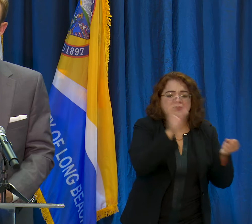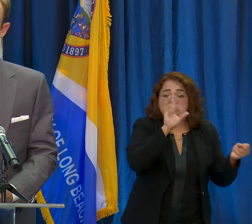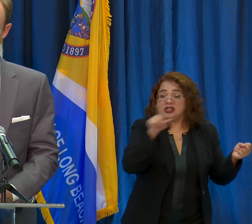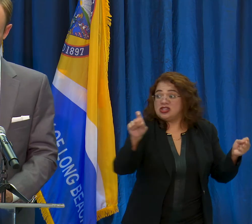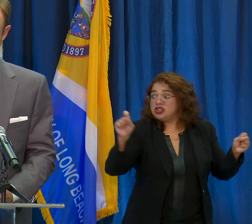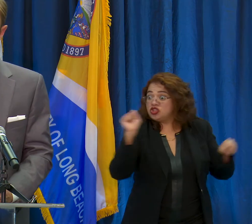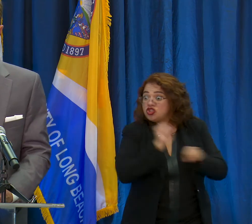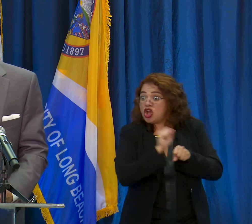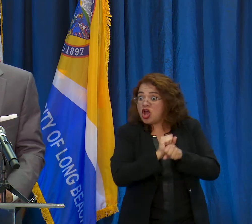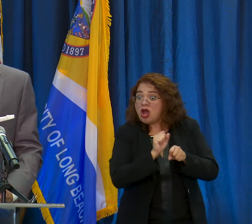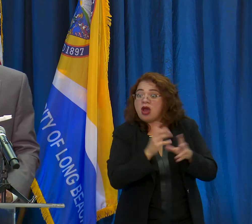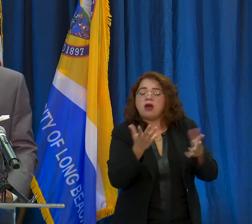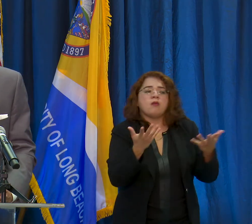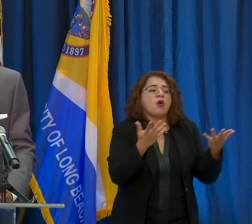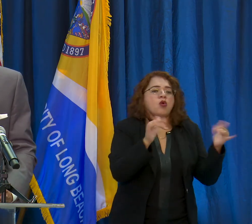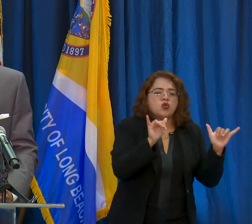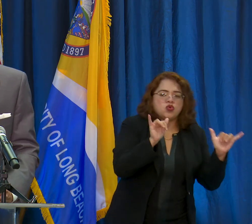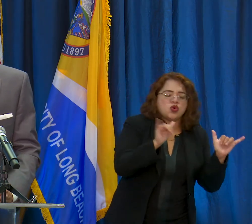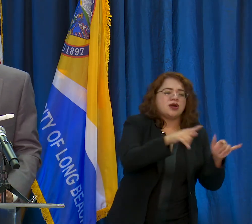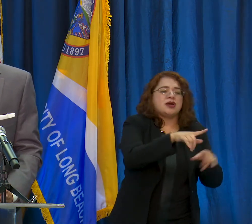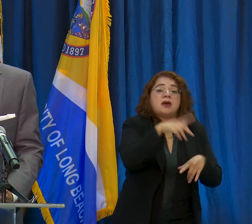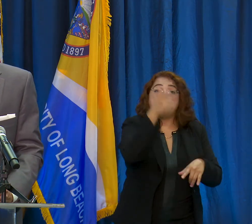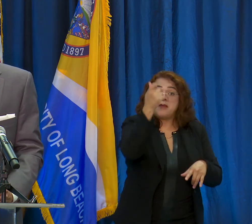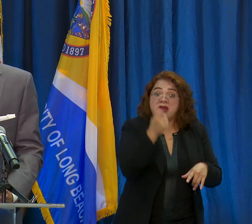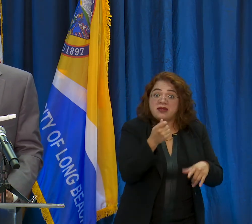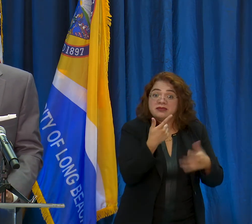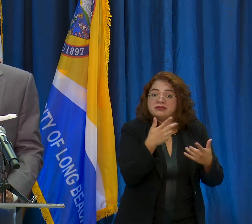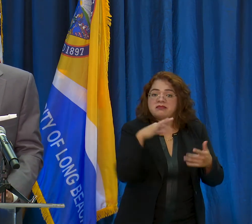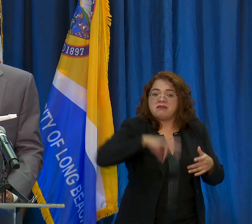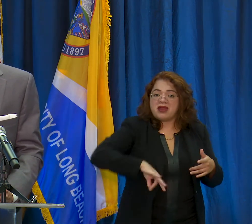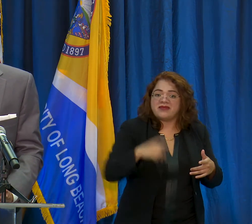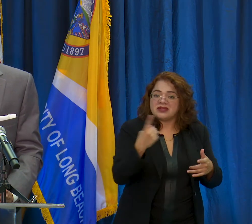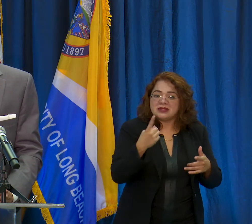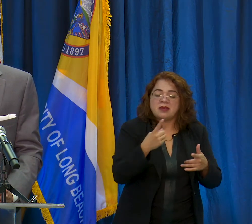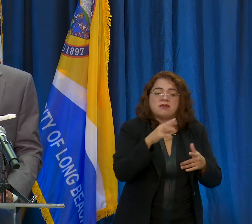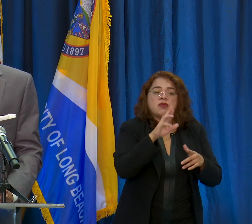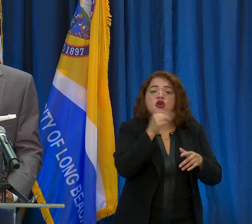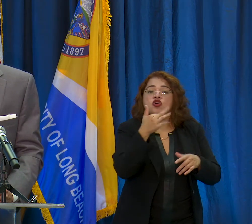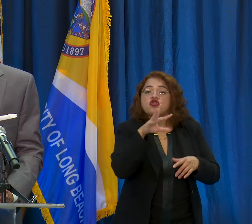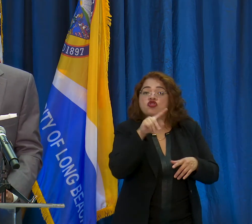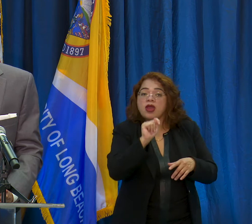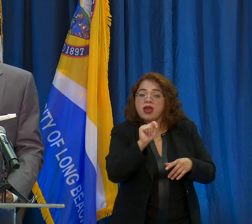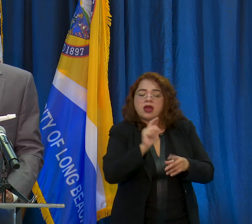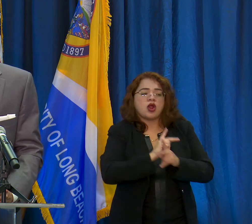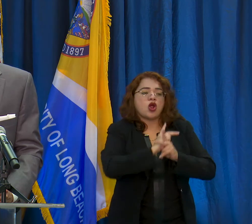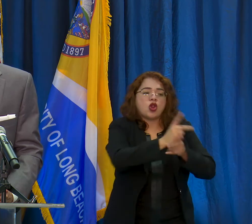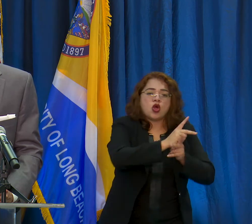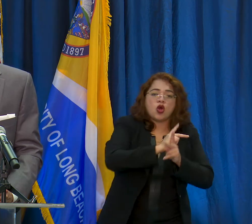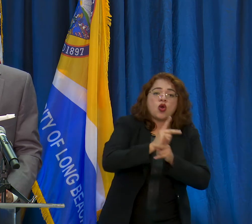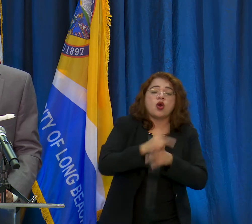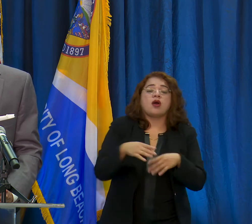benefits, grants, loans and other technical assistance. Even our Public Works Department has